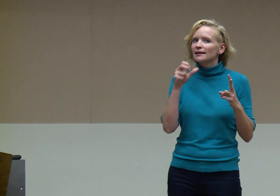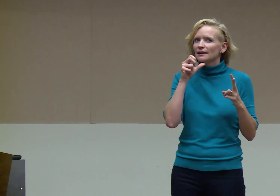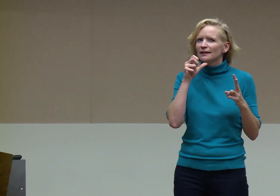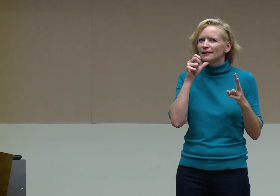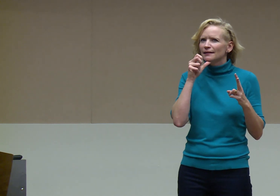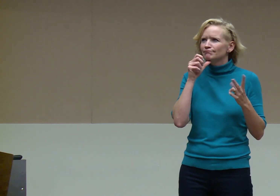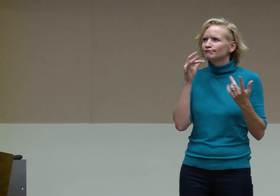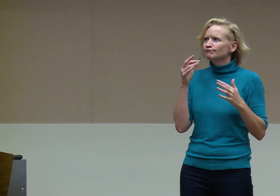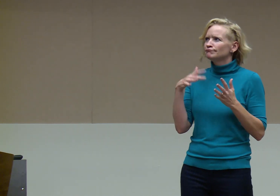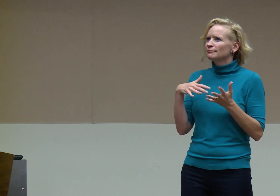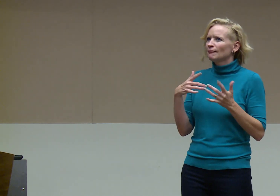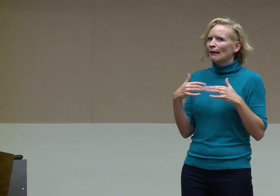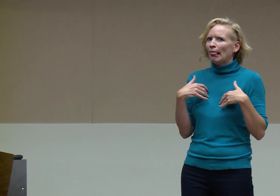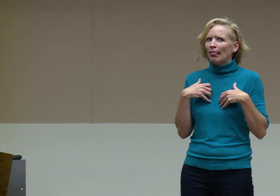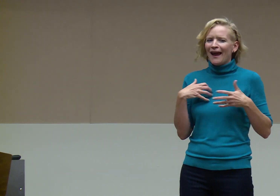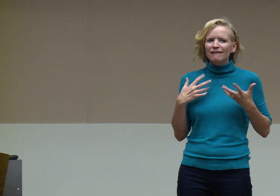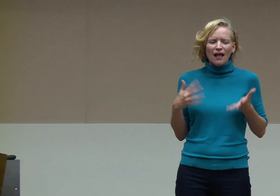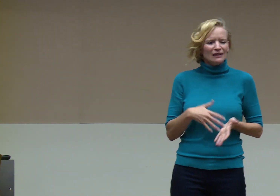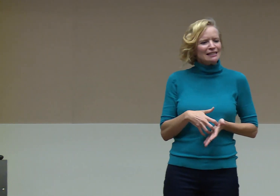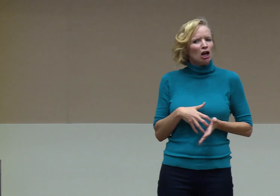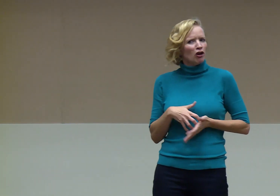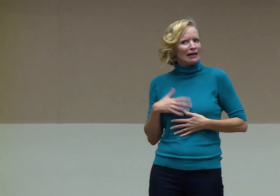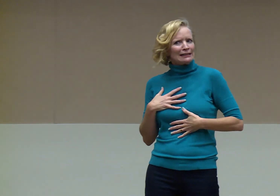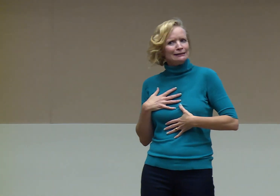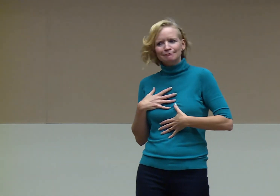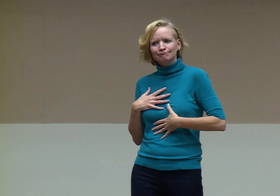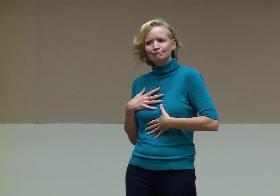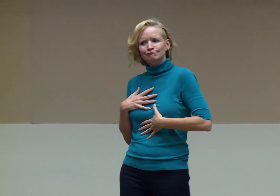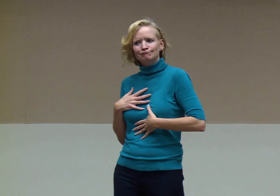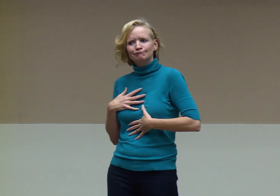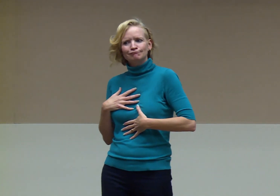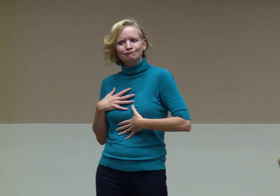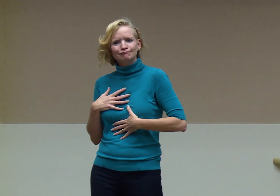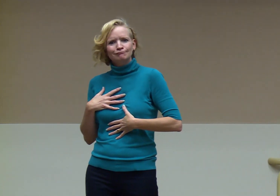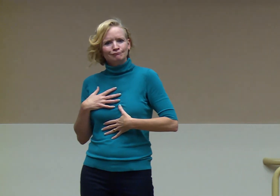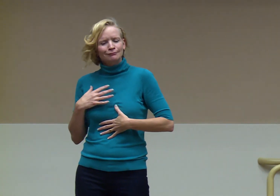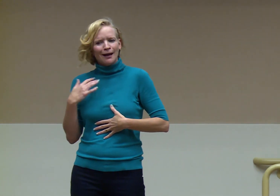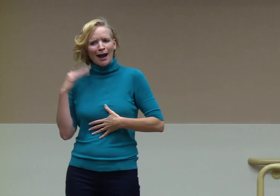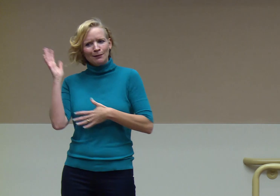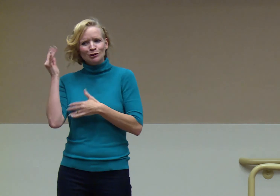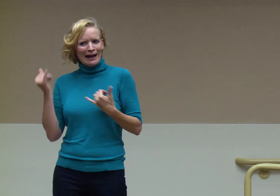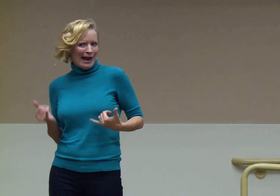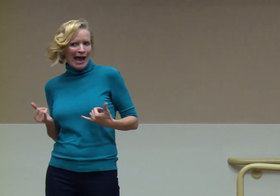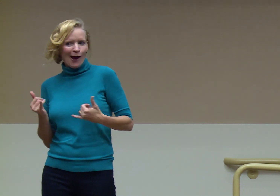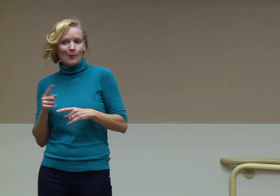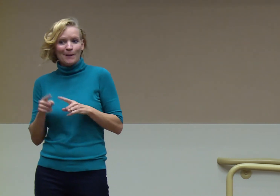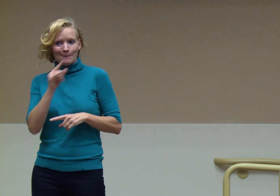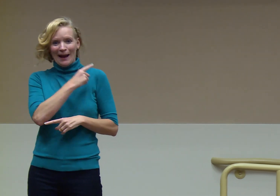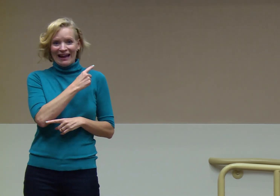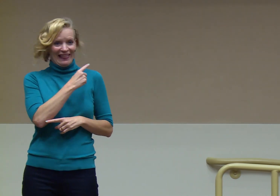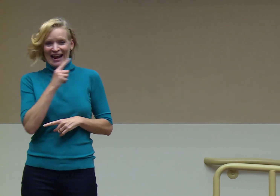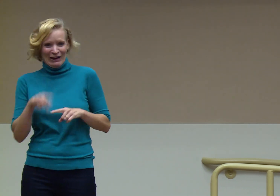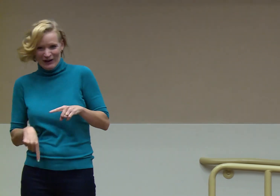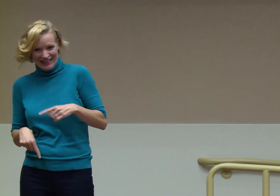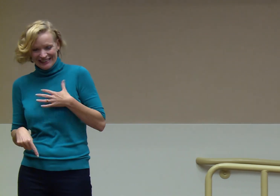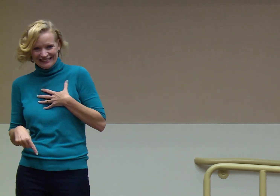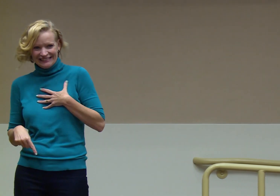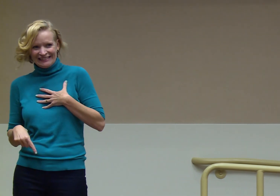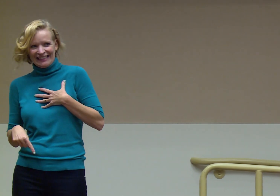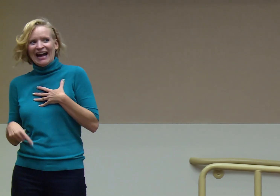I was very--I have a lot of insecurities. I do. I can present about this now, but way back when, uh-uh.